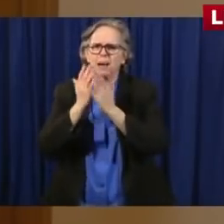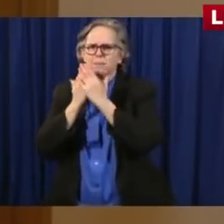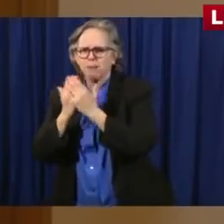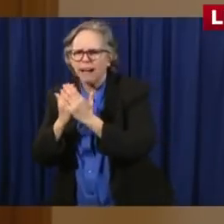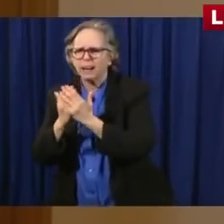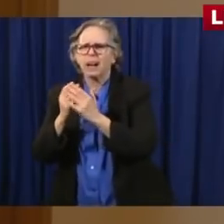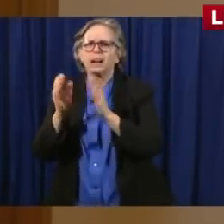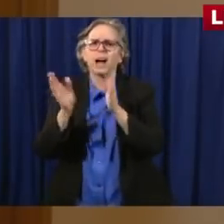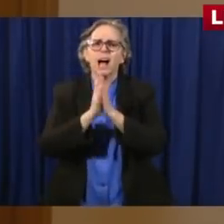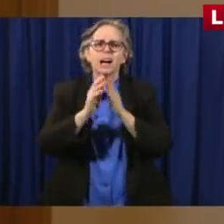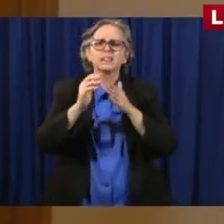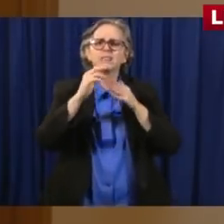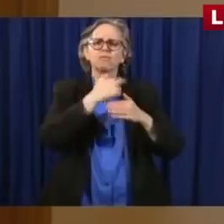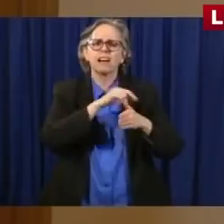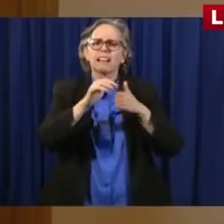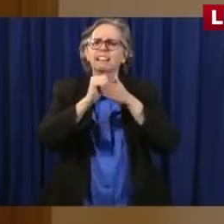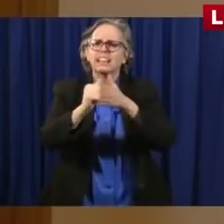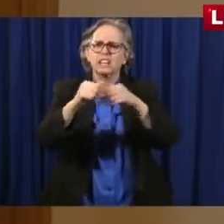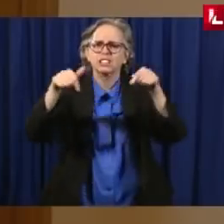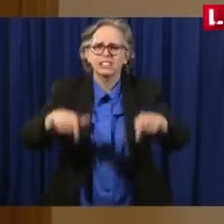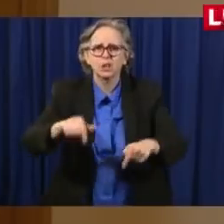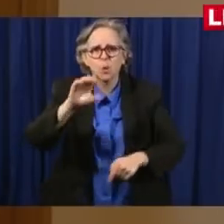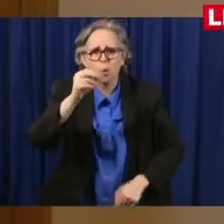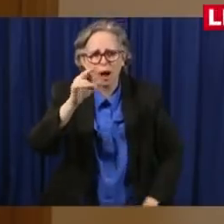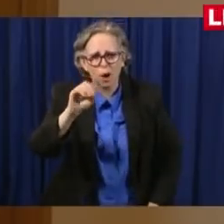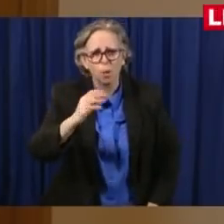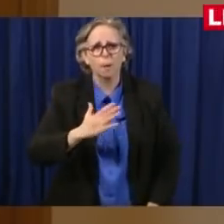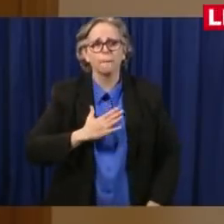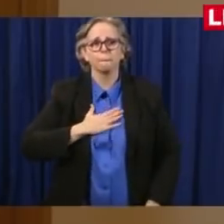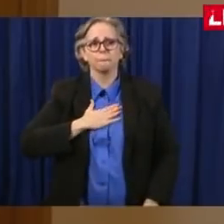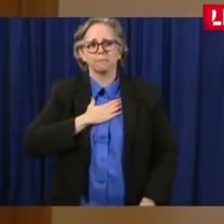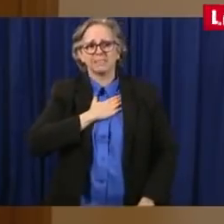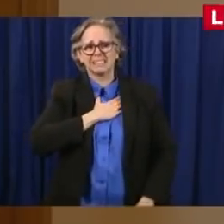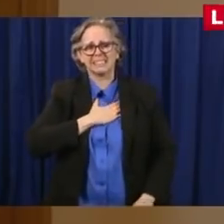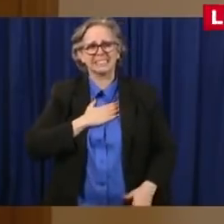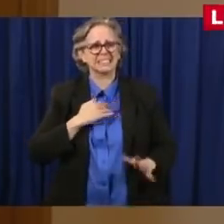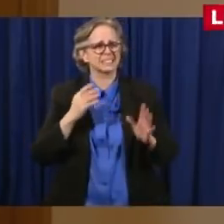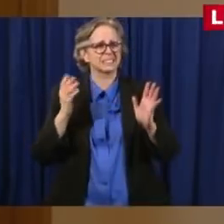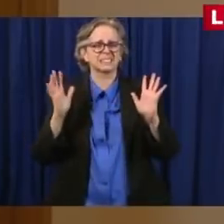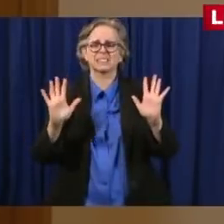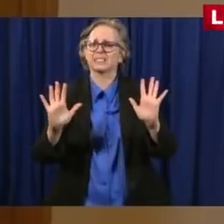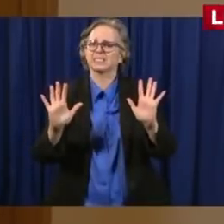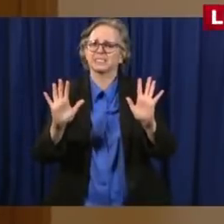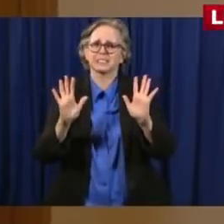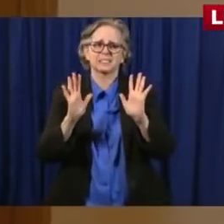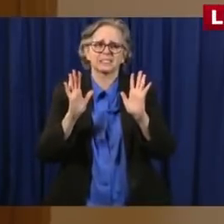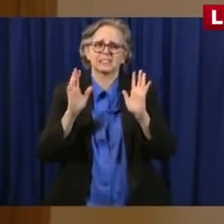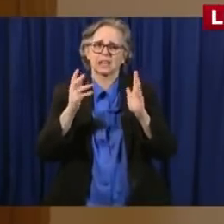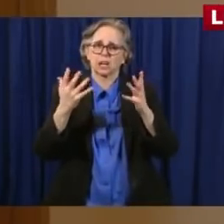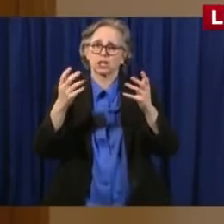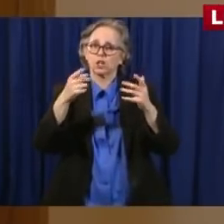WE ARE CELEBRATING ALL OF THOSE HOLIDAYS TOGETHER AND CELEBRATING THEM IN NEW WAYS.